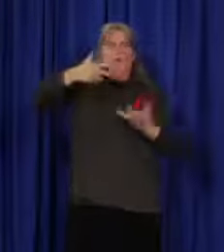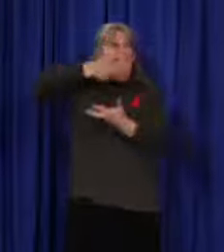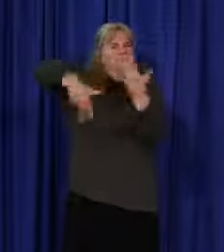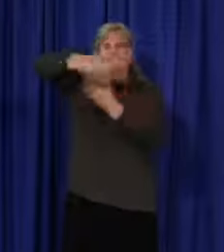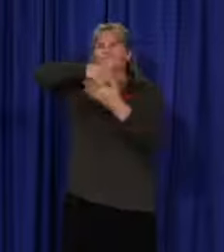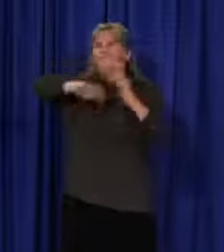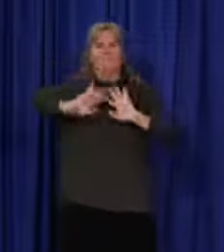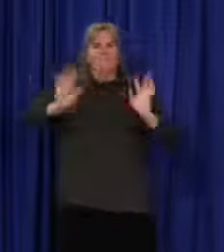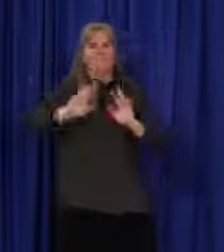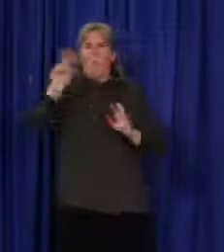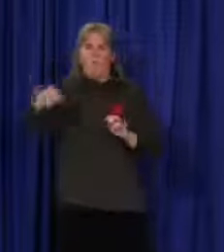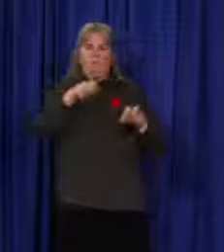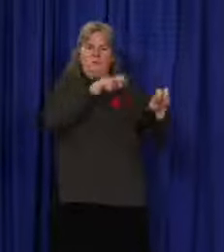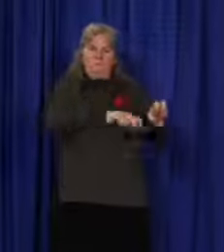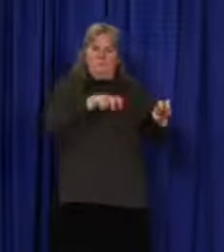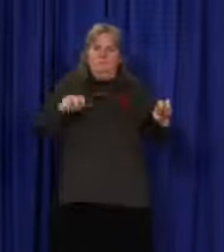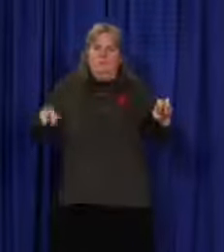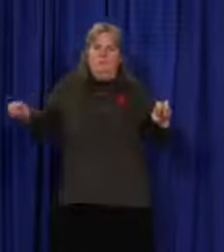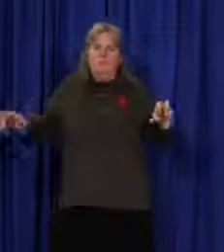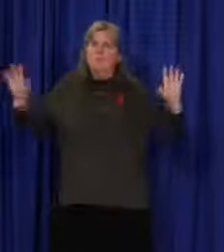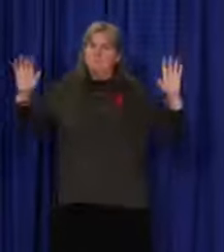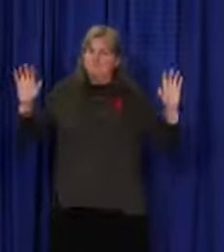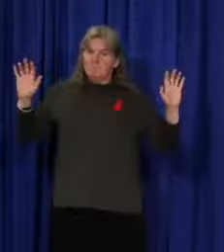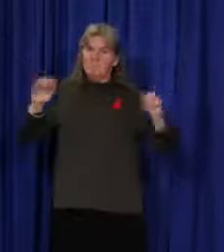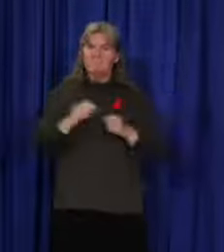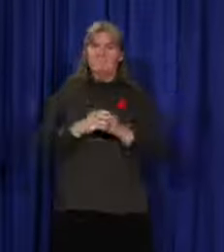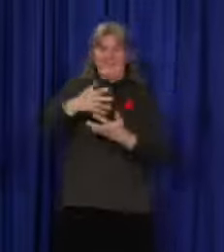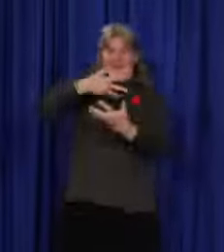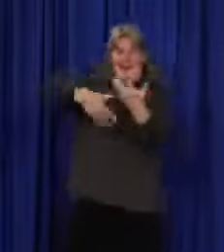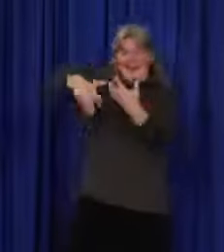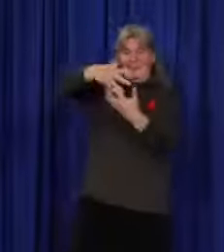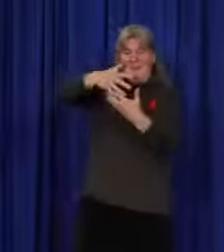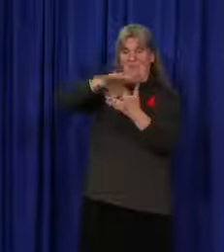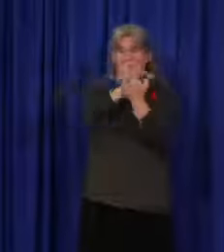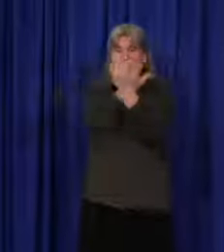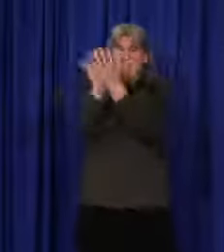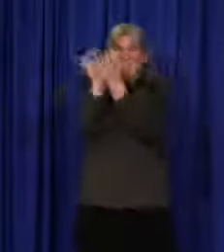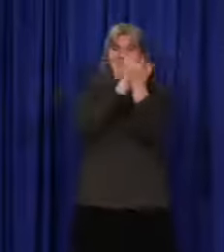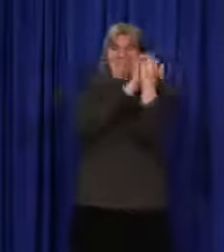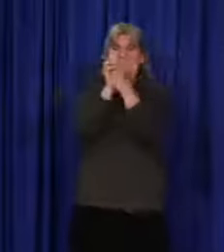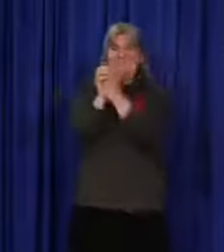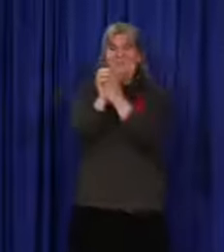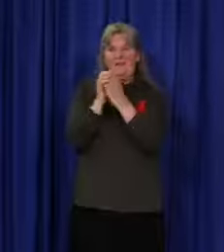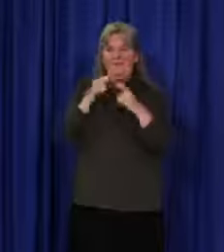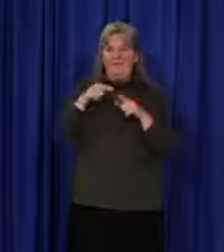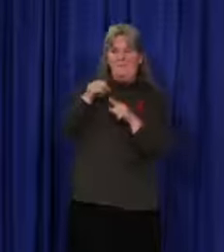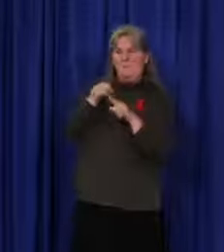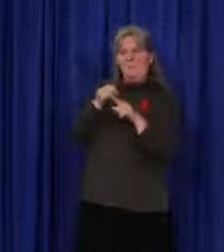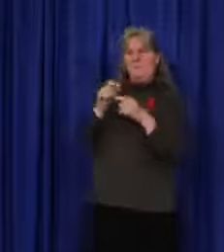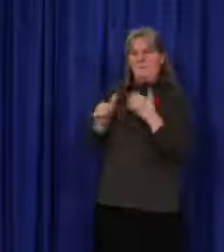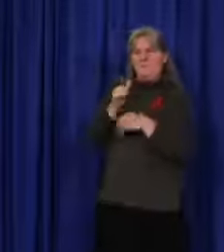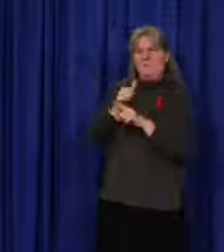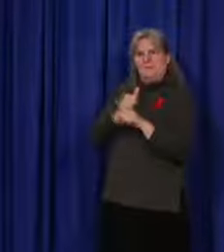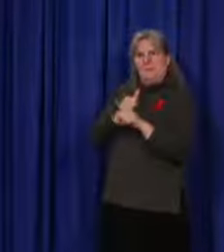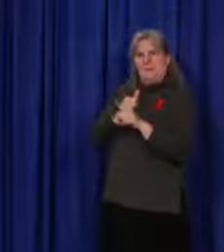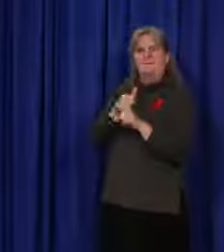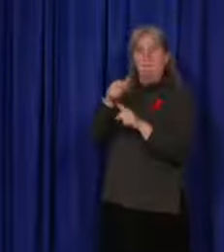by bars. And we have all seen recent evidence of how bars can be high risk settings for COVID transmission or exposure,